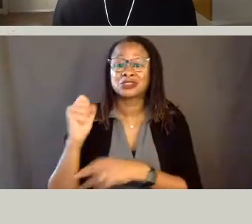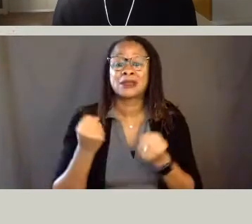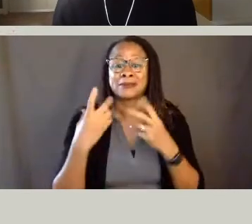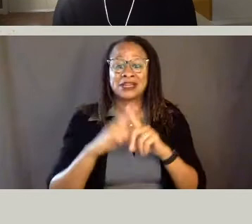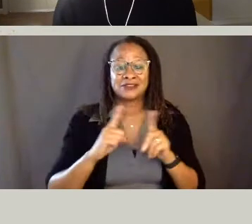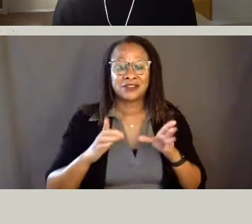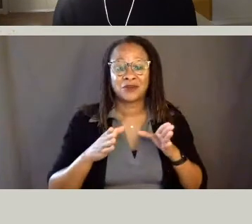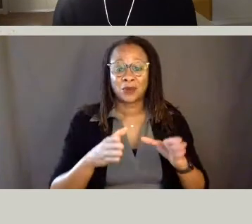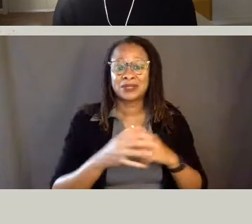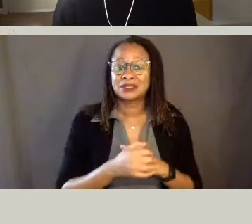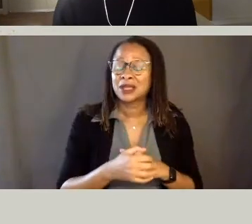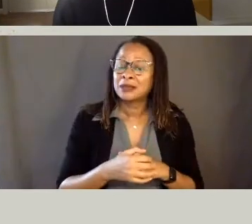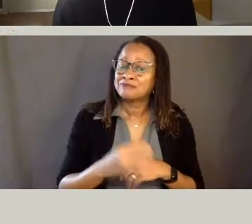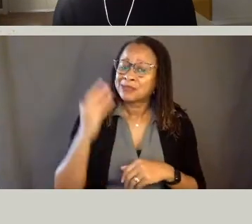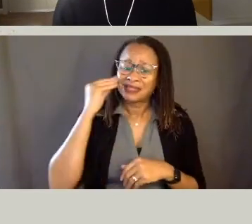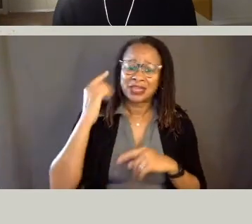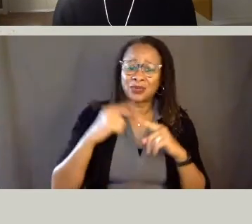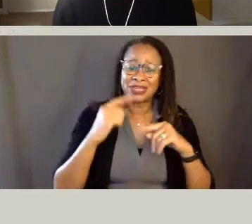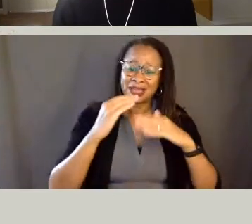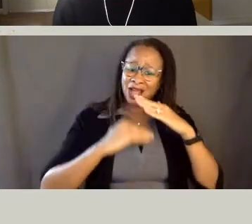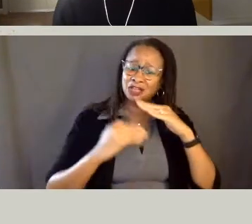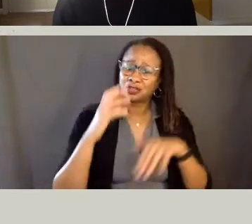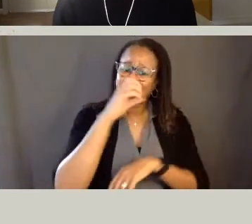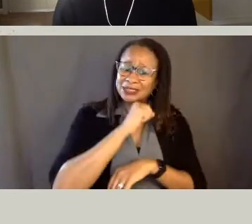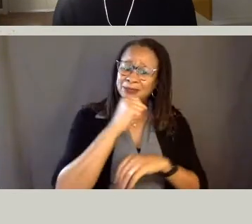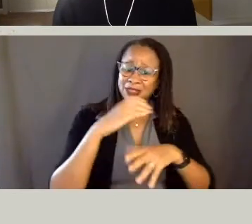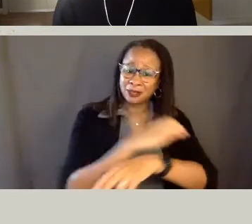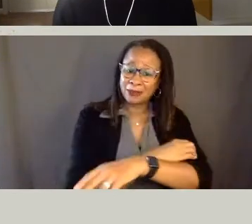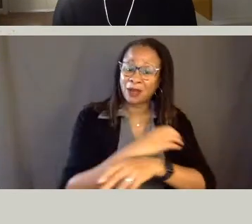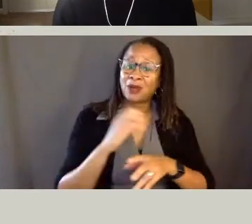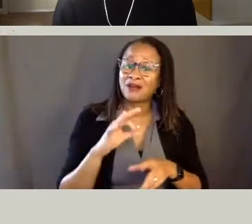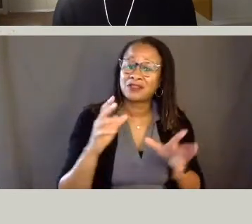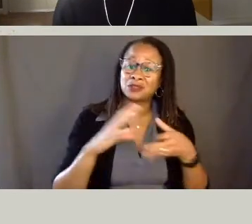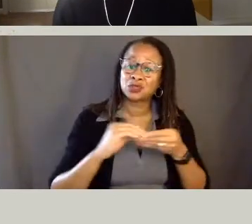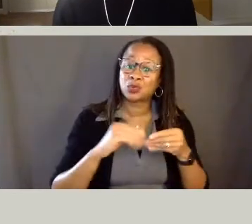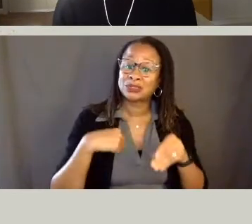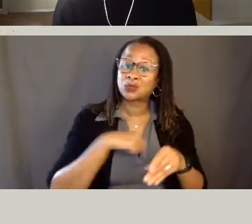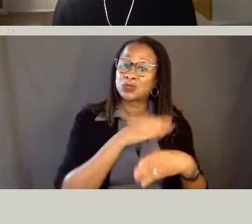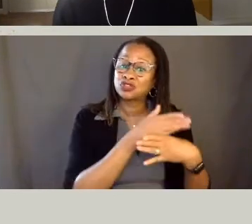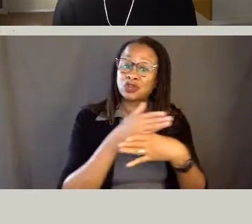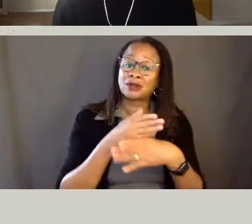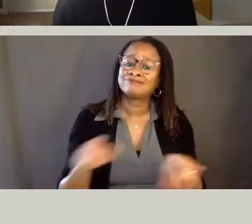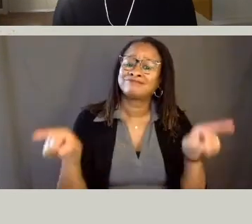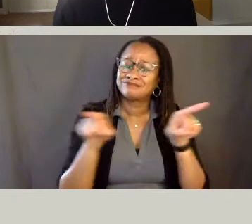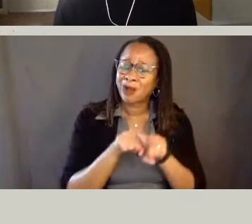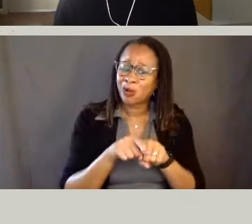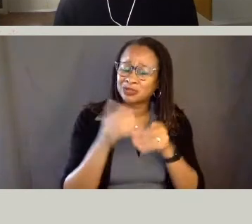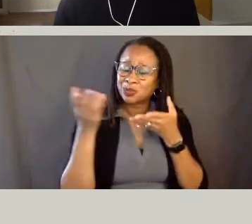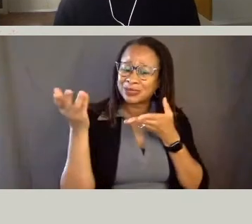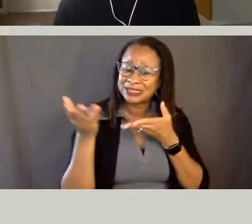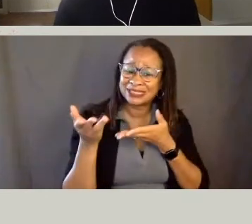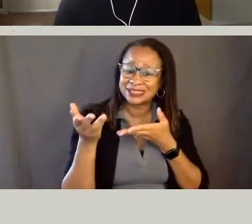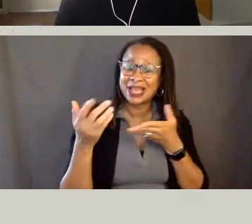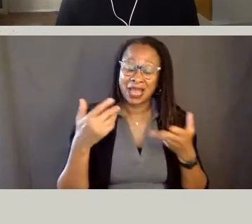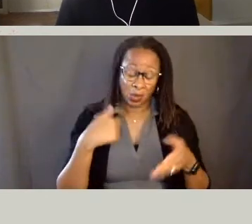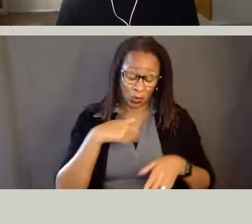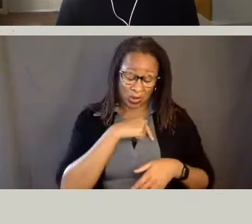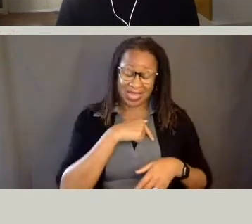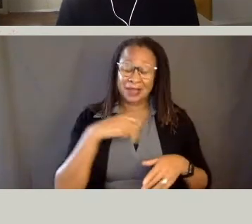And I think, you know, we can't underestimate the power of the stories that we tell. And I think we also exist, and by we, I mean us in this panel, us on the chat,